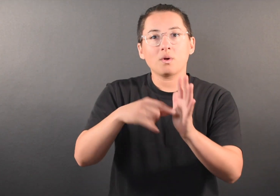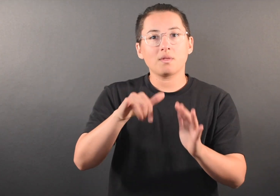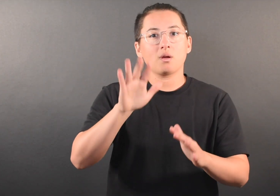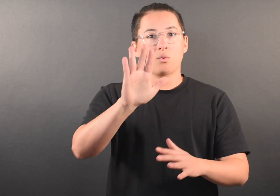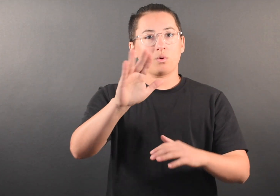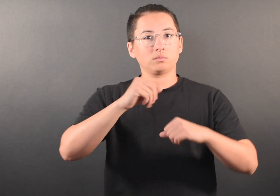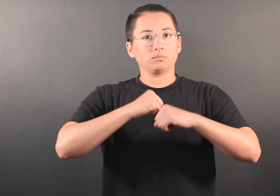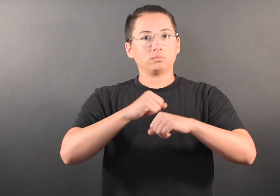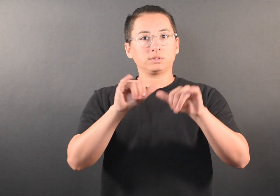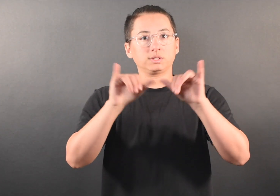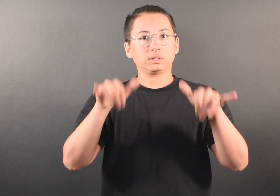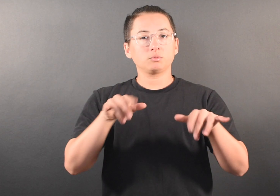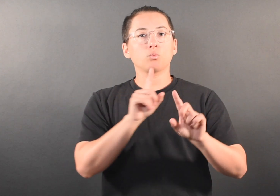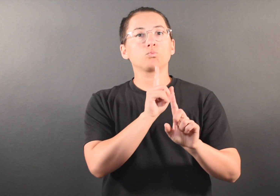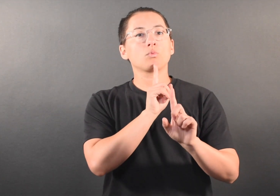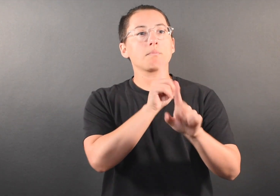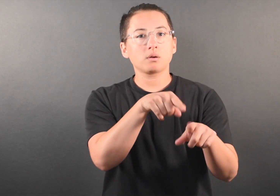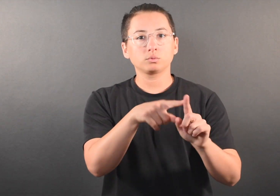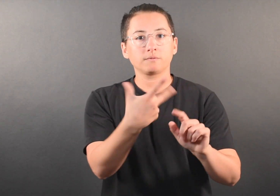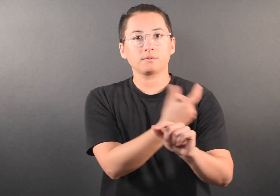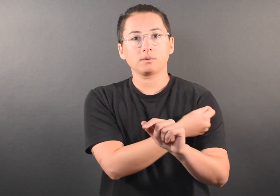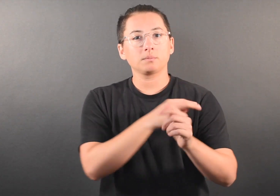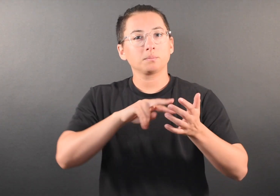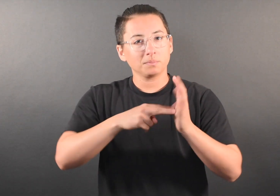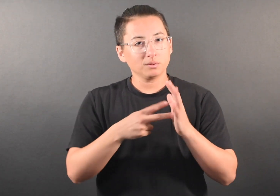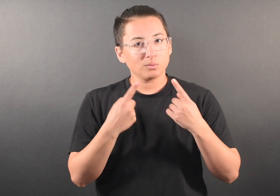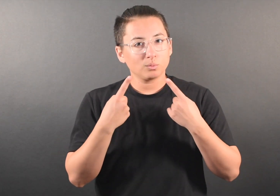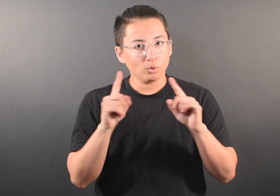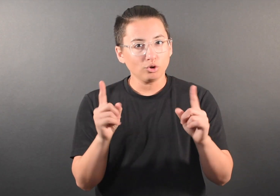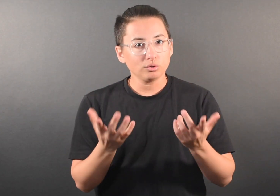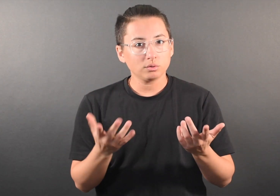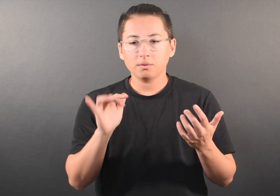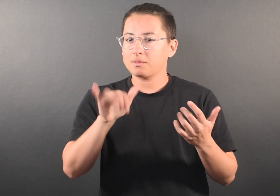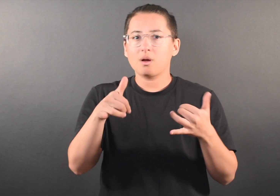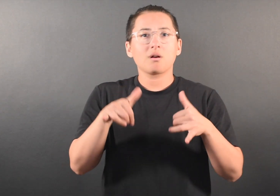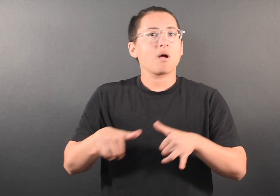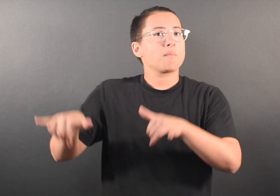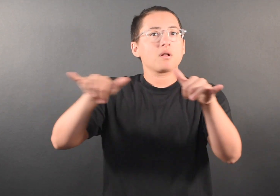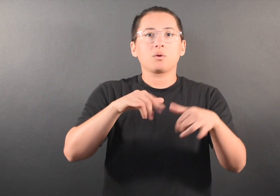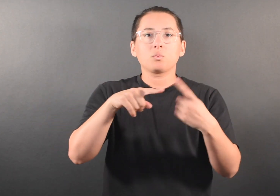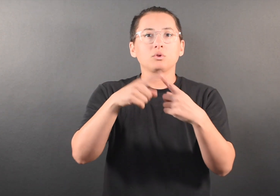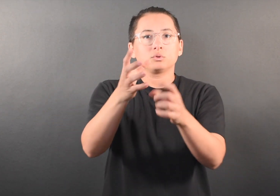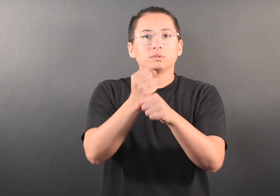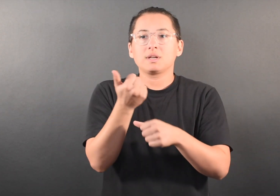that your immune system is responding to the vaccine and are common when receiving vaccines.